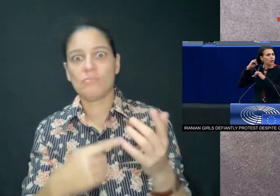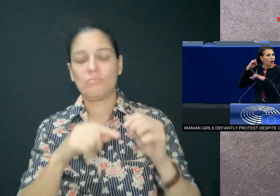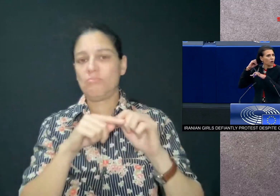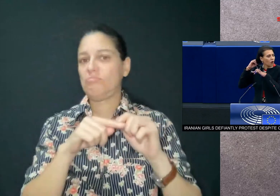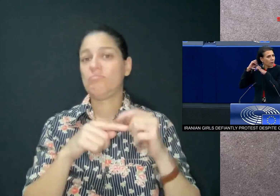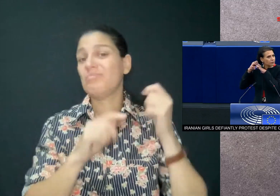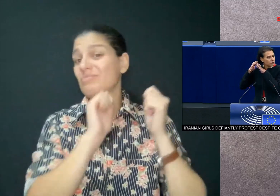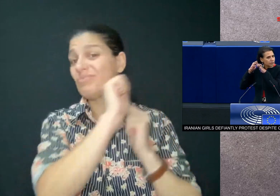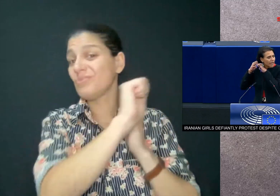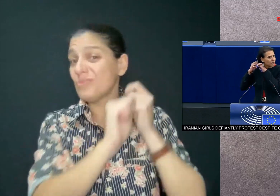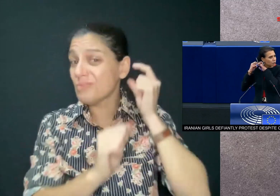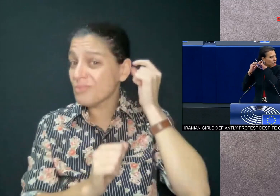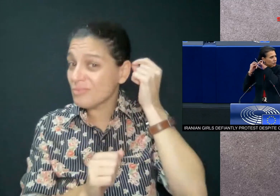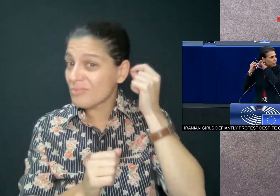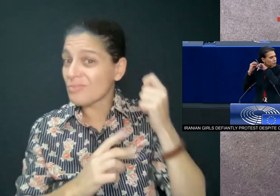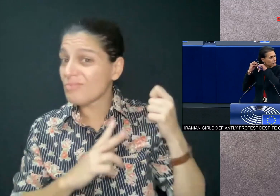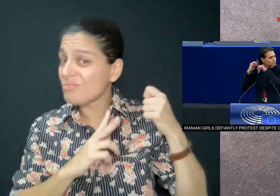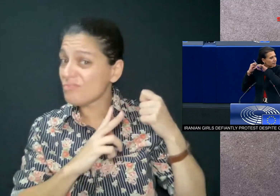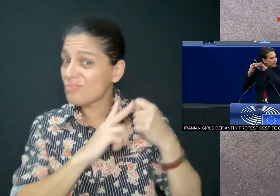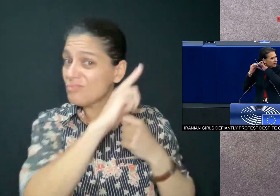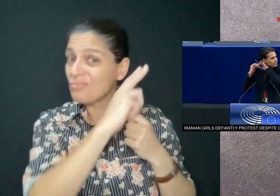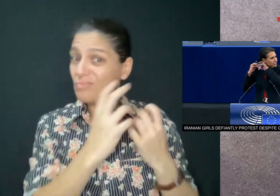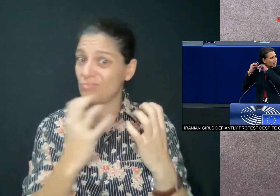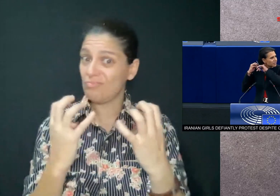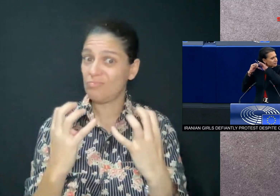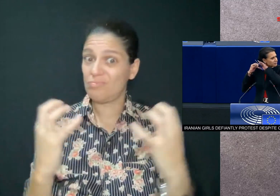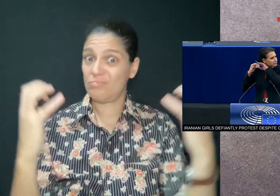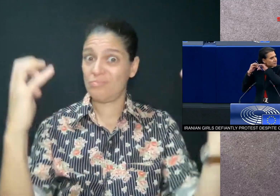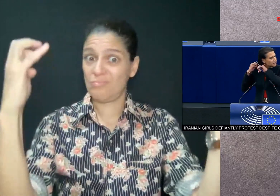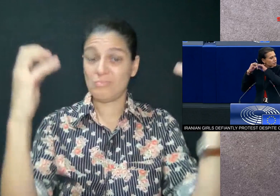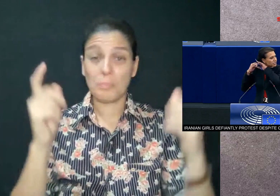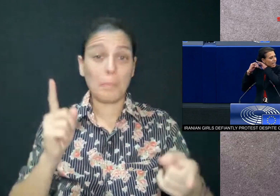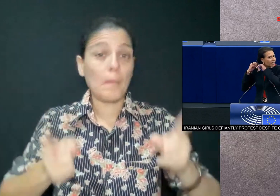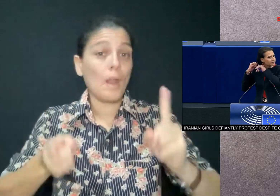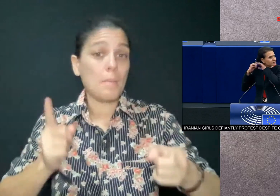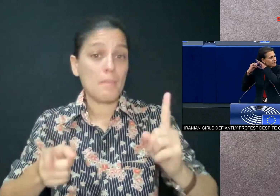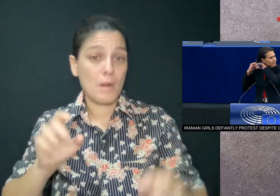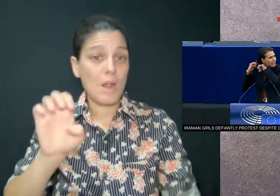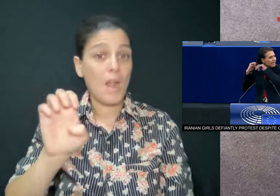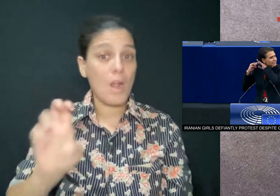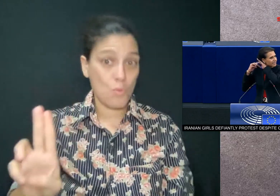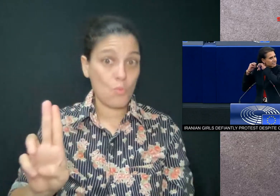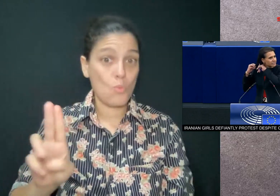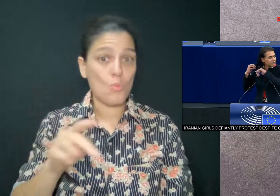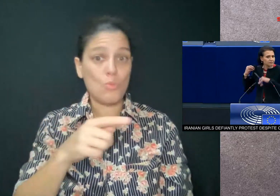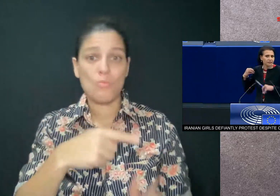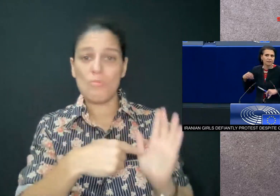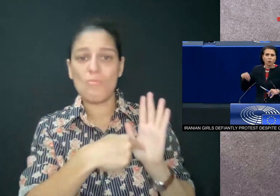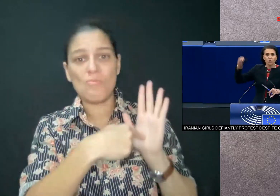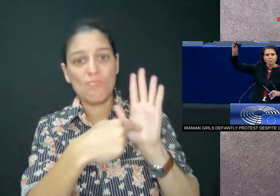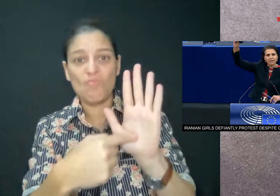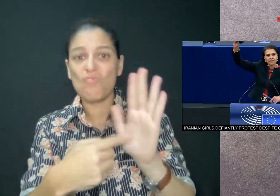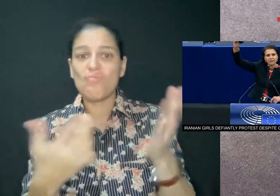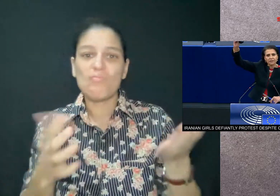off her own hair in front of lawmakers in the EU parliament as a sign of solidarity